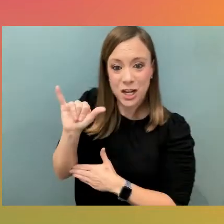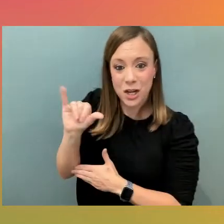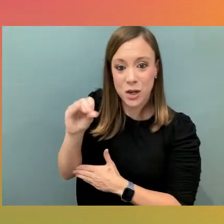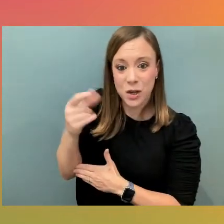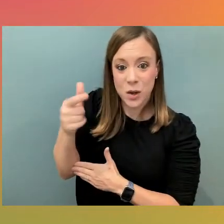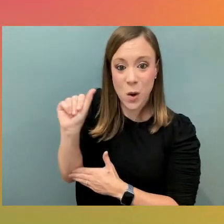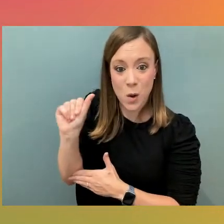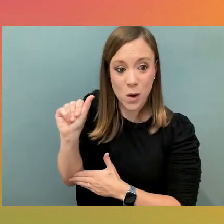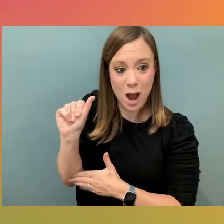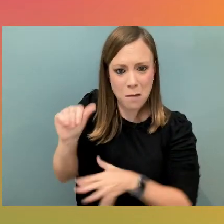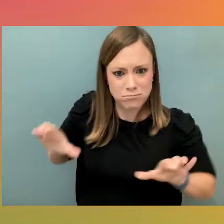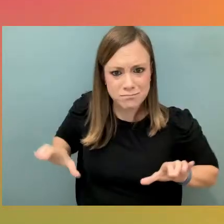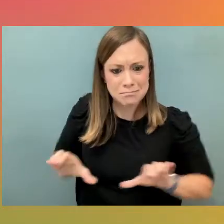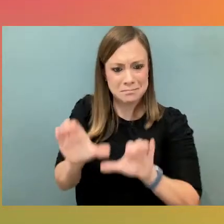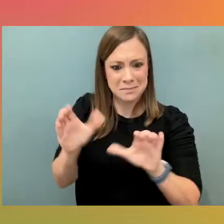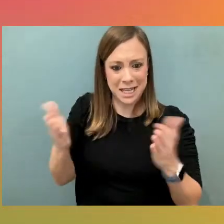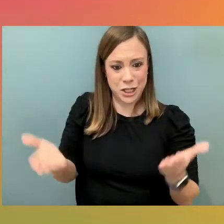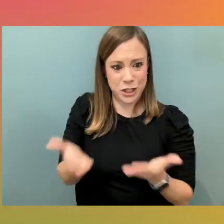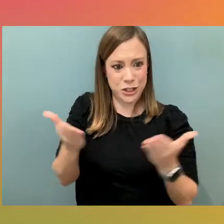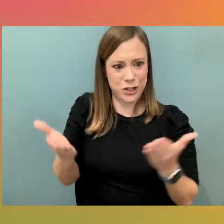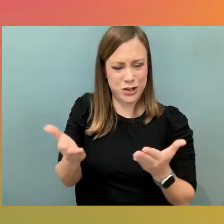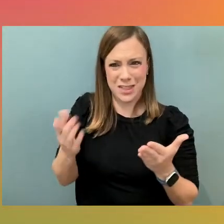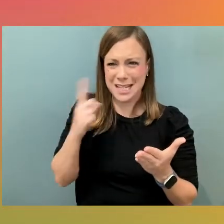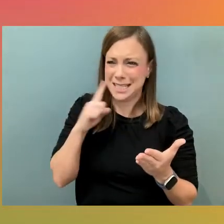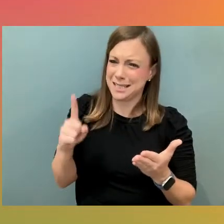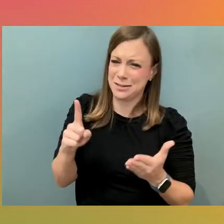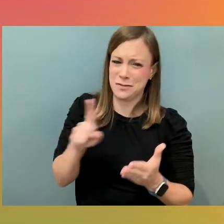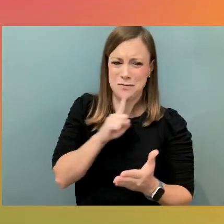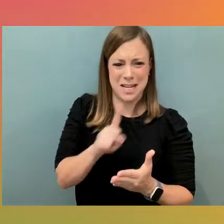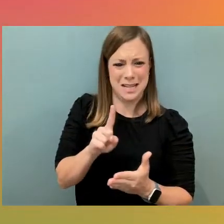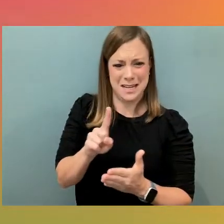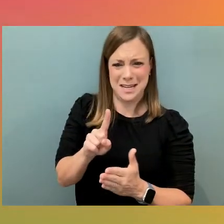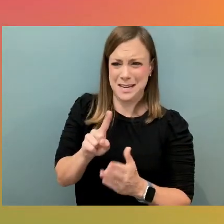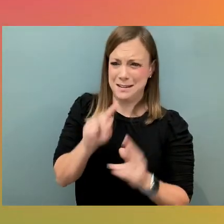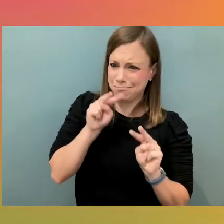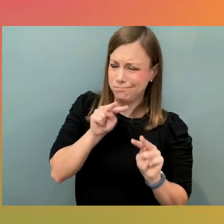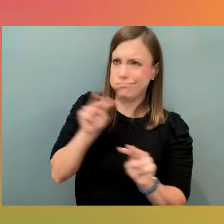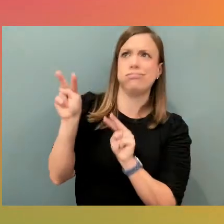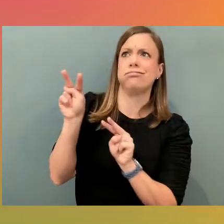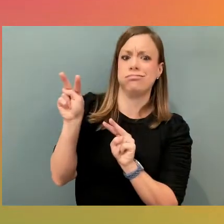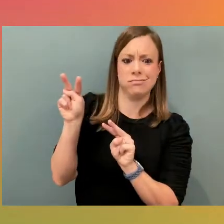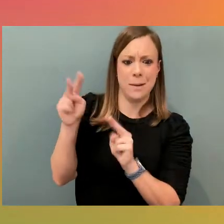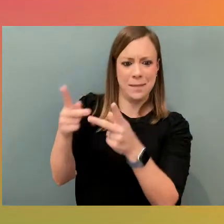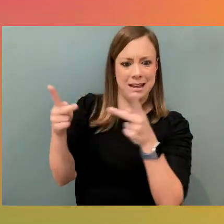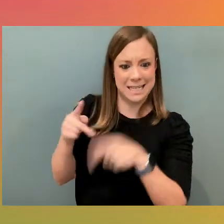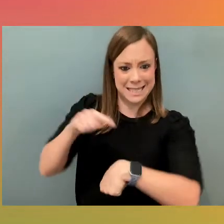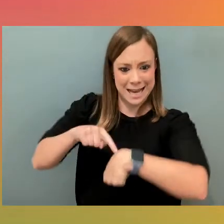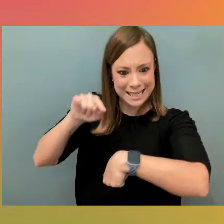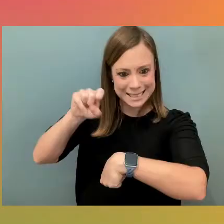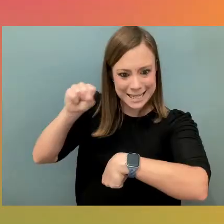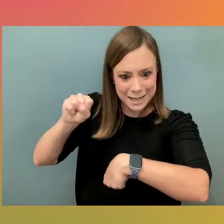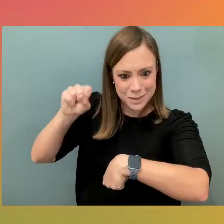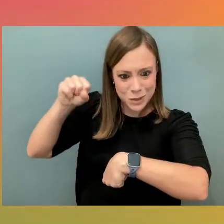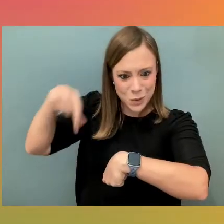WORDS. IT'S SO WONDERFUL TO SEE YOGA BE PERFORMED IN THIS MOST